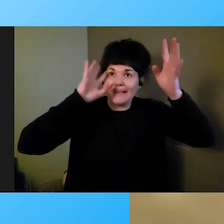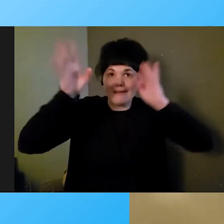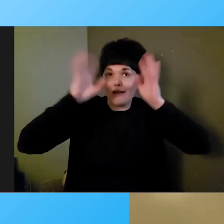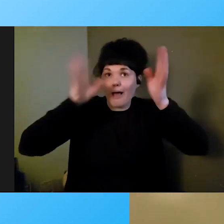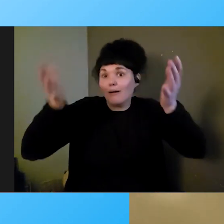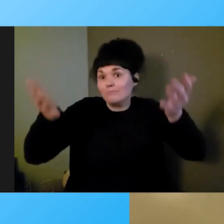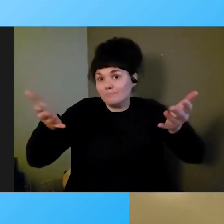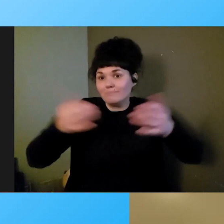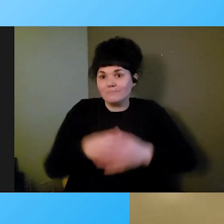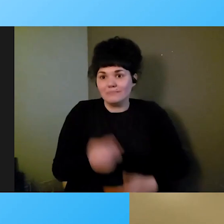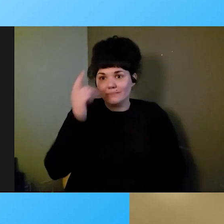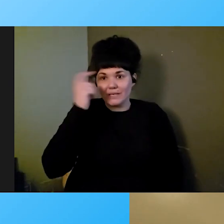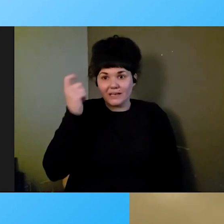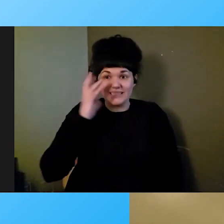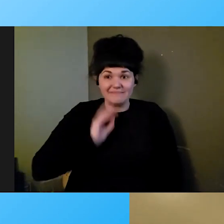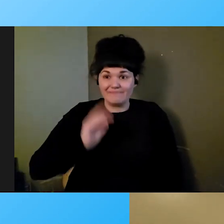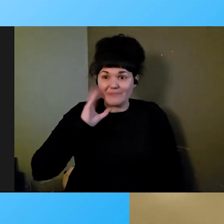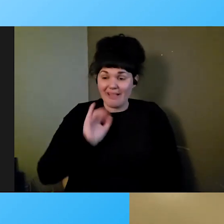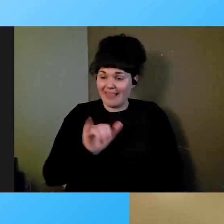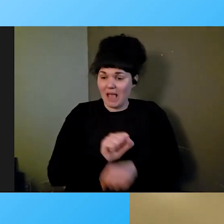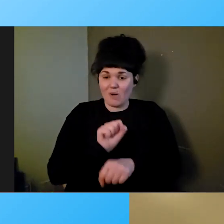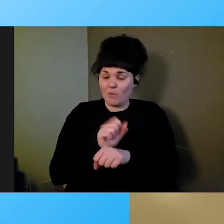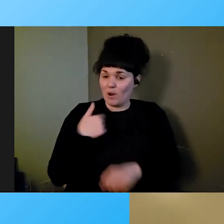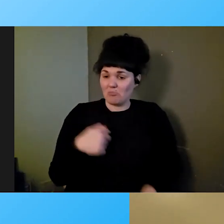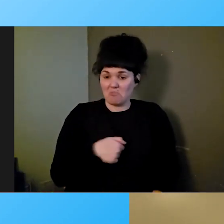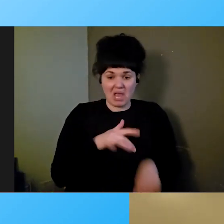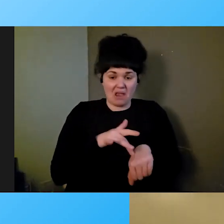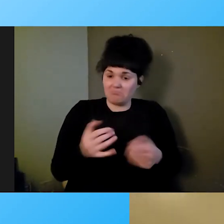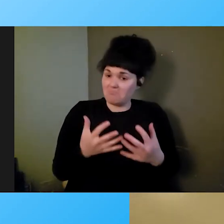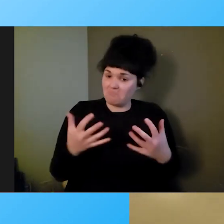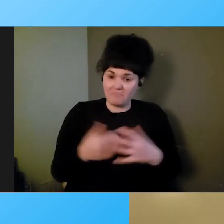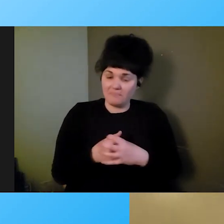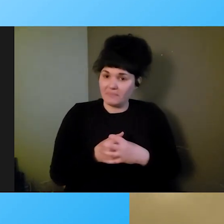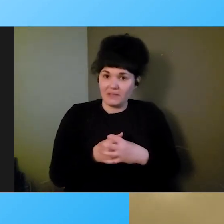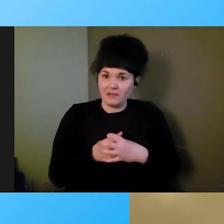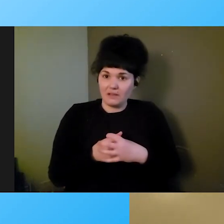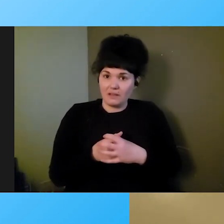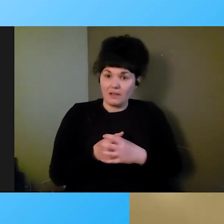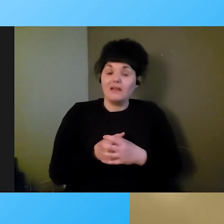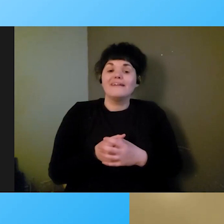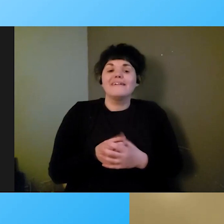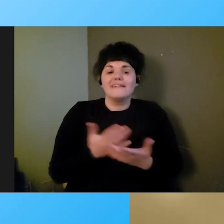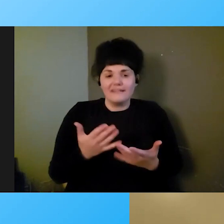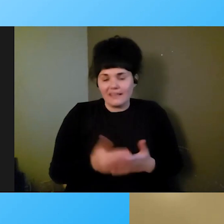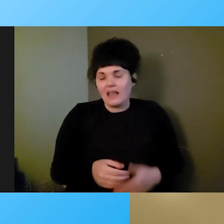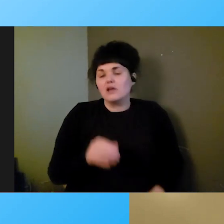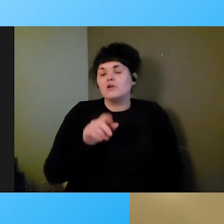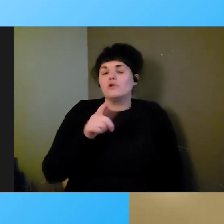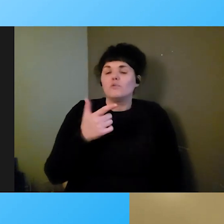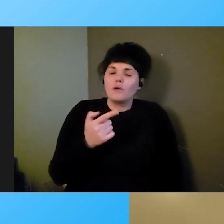much work in that space. Subsequently over the next, you know, 21, 22 years it has become